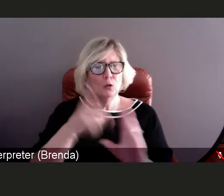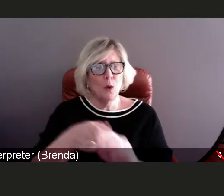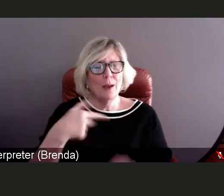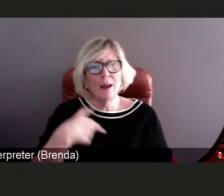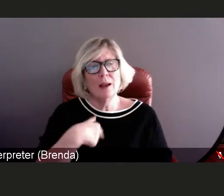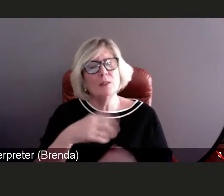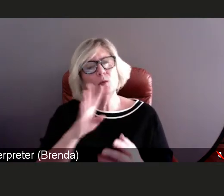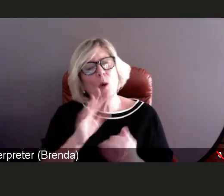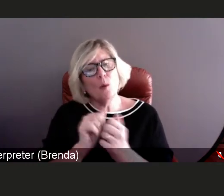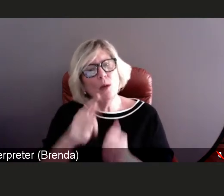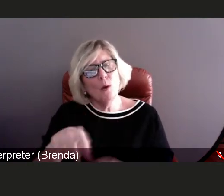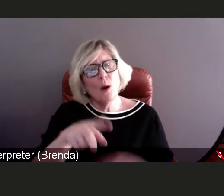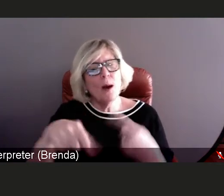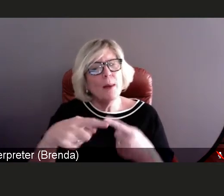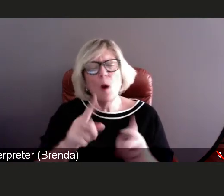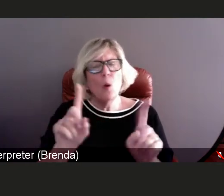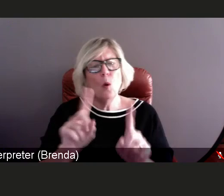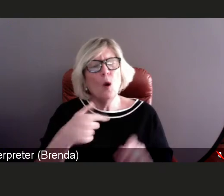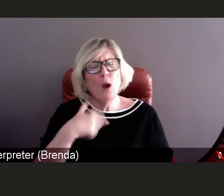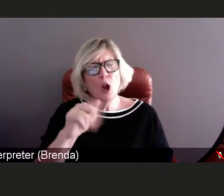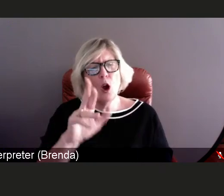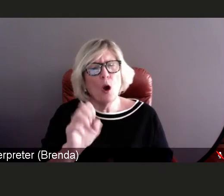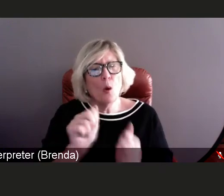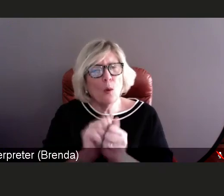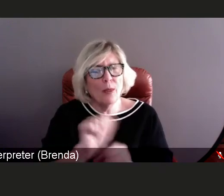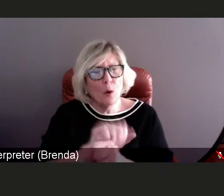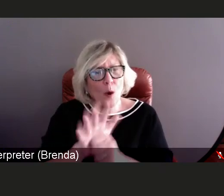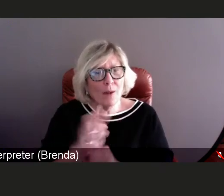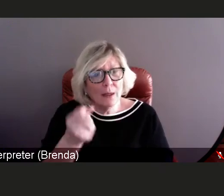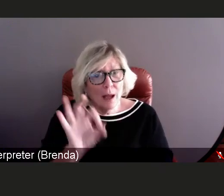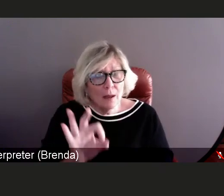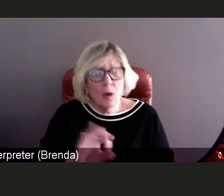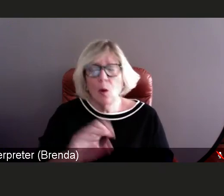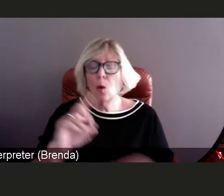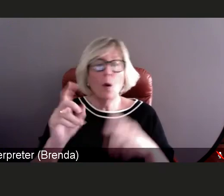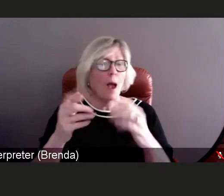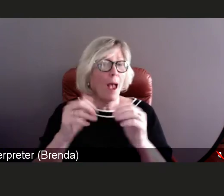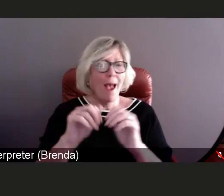where we stand with COVID-19, where we stand with our vaccination process